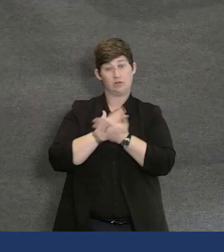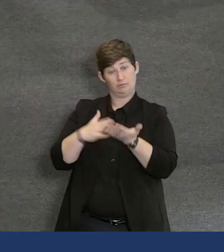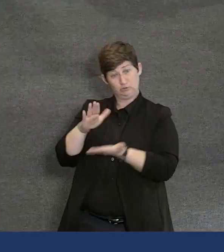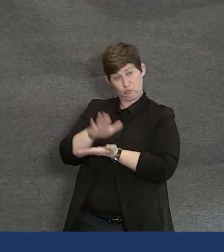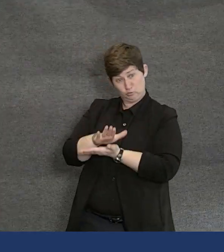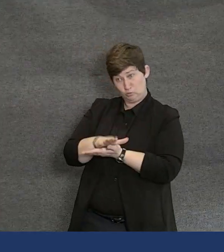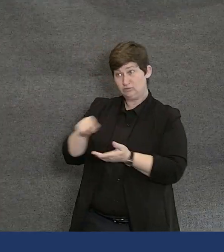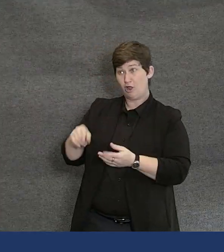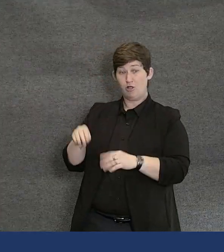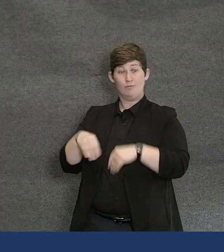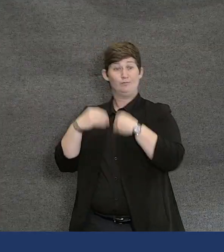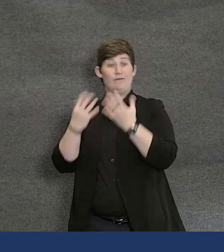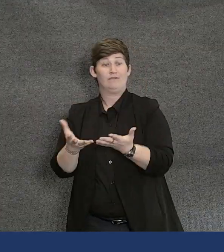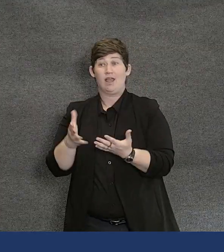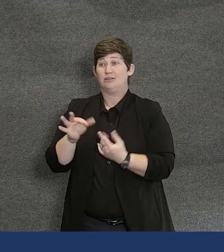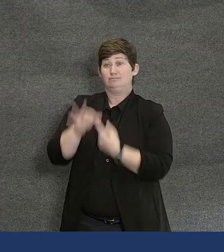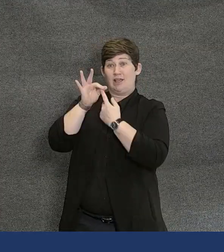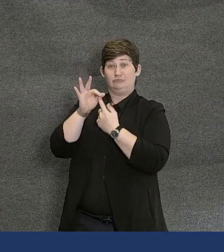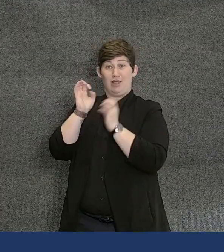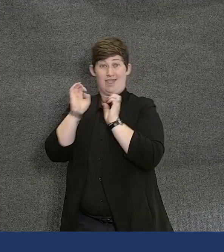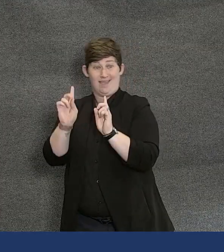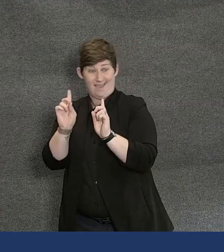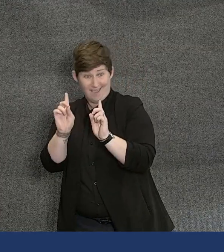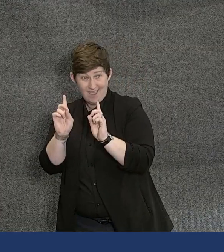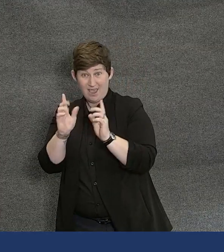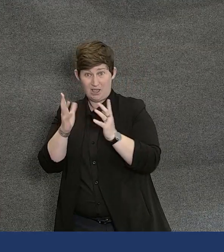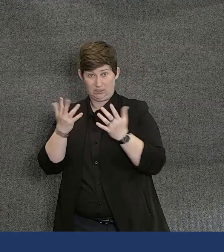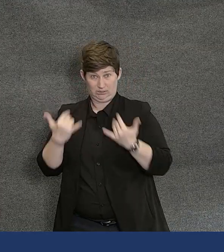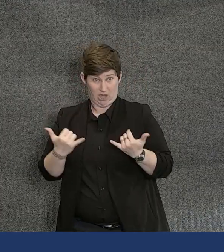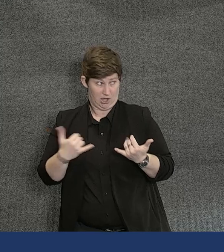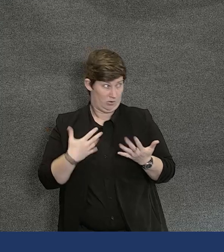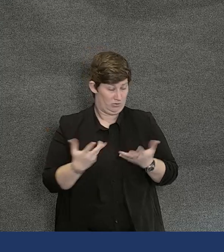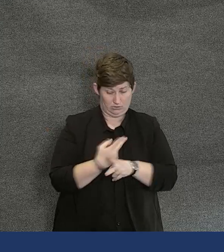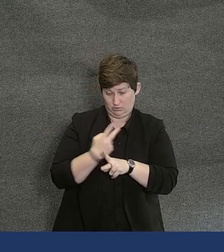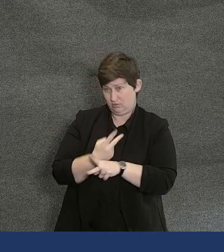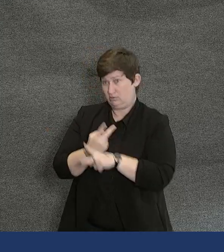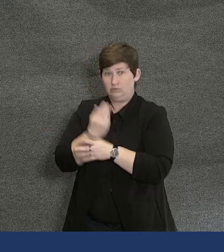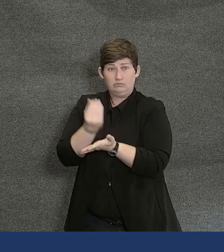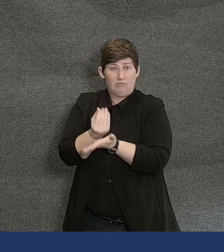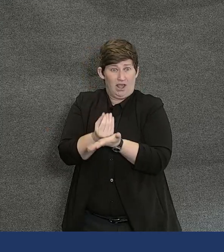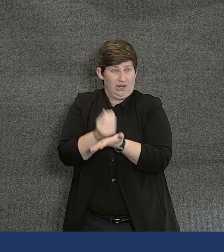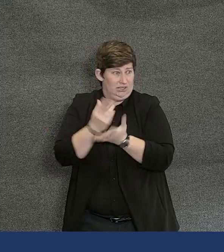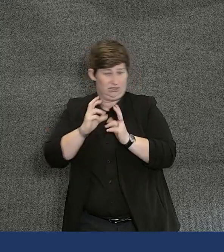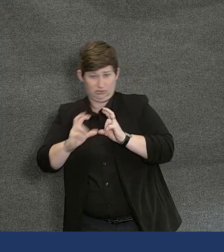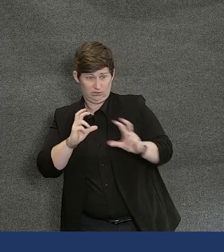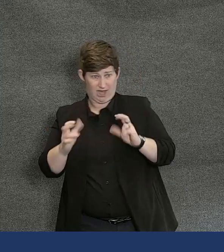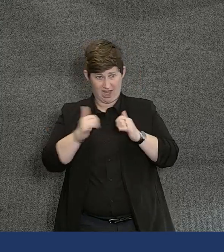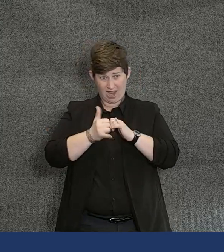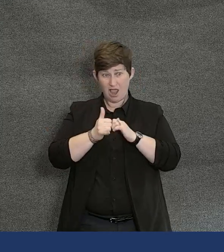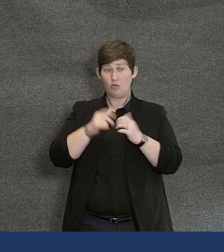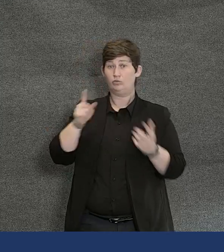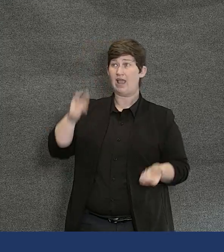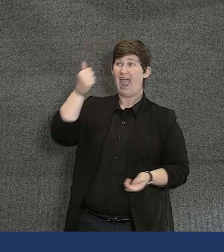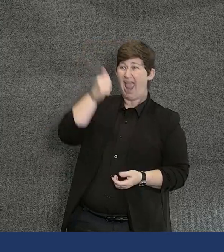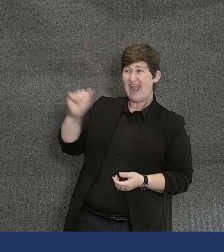were scrambling to figure out how to pay for these services without any federal money.